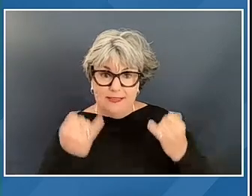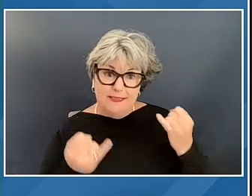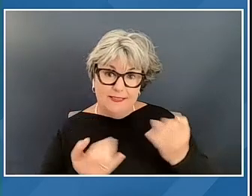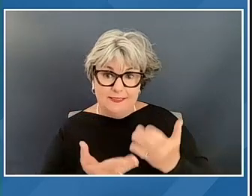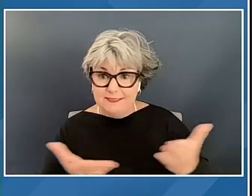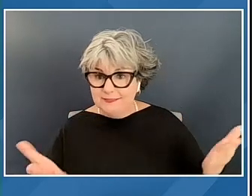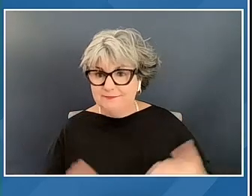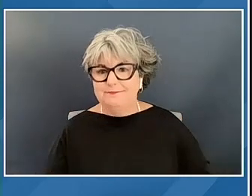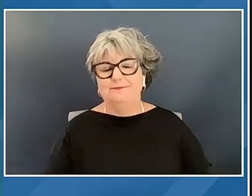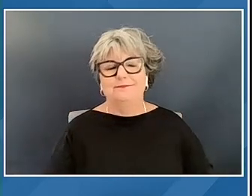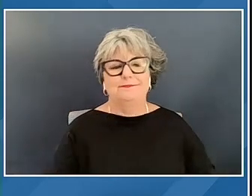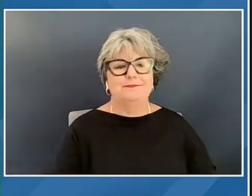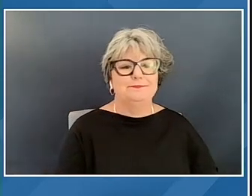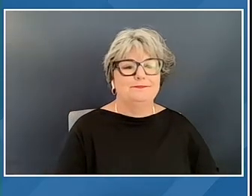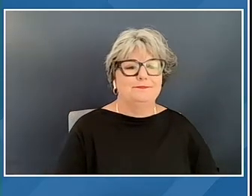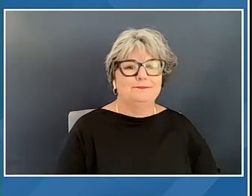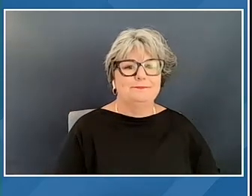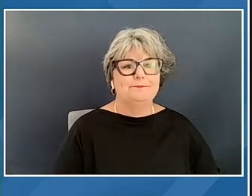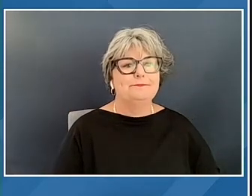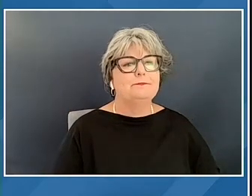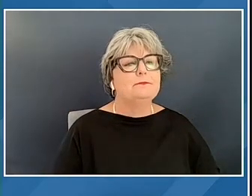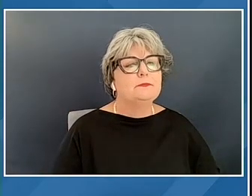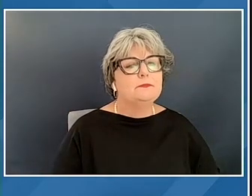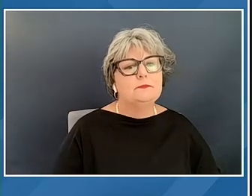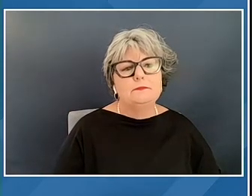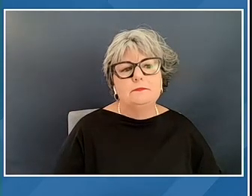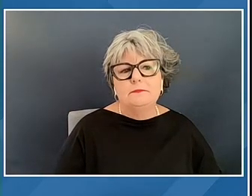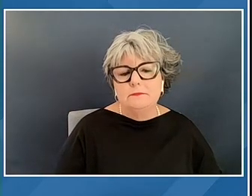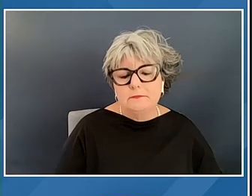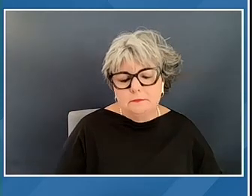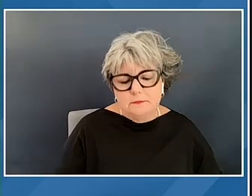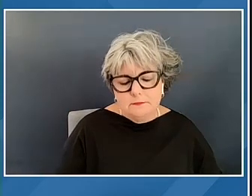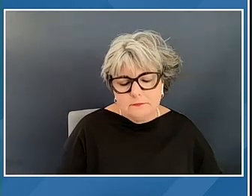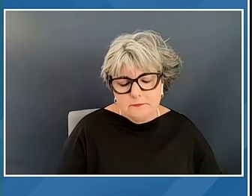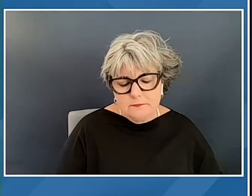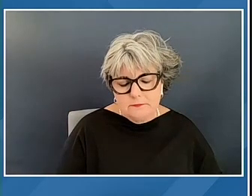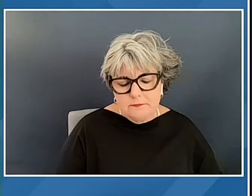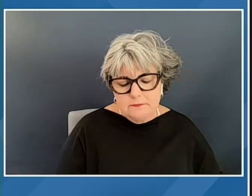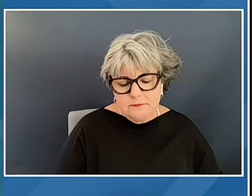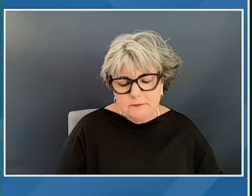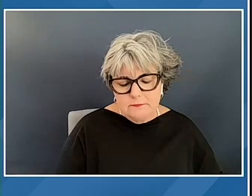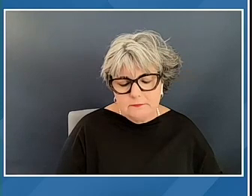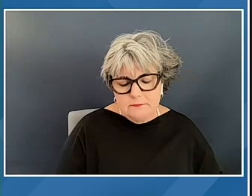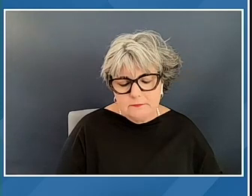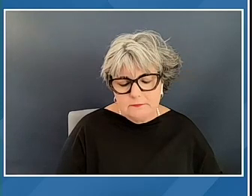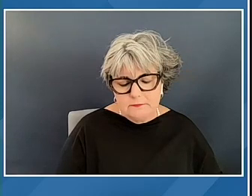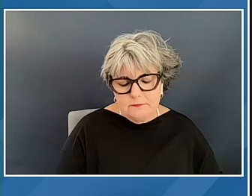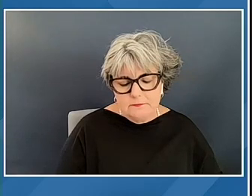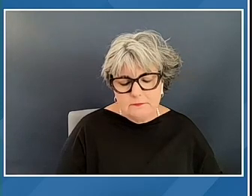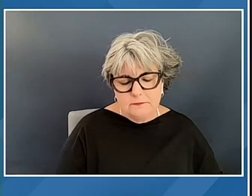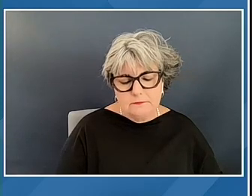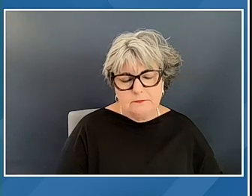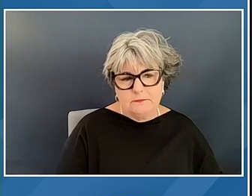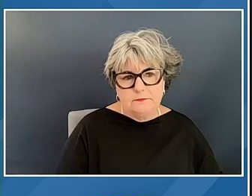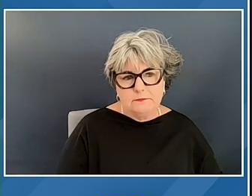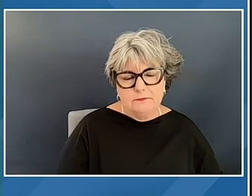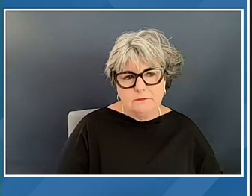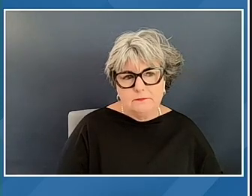coming back as primary, and Sarah going back as alternate.